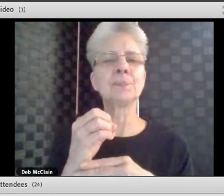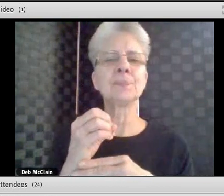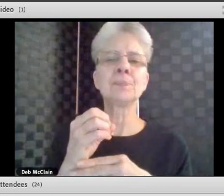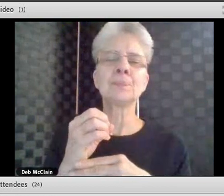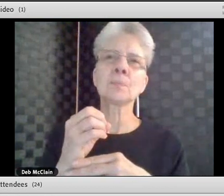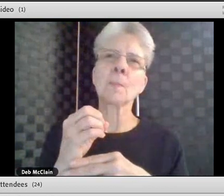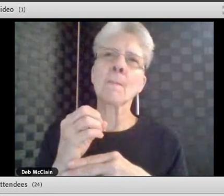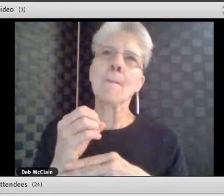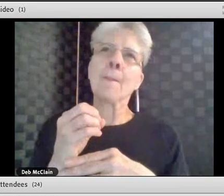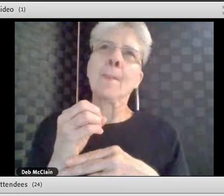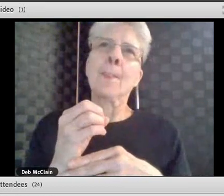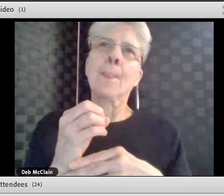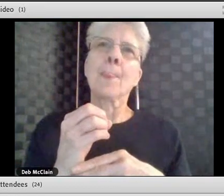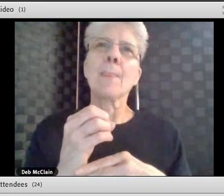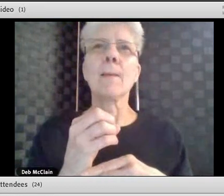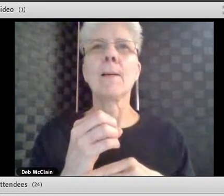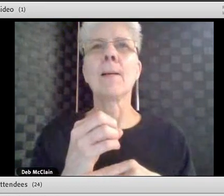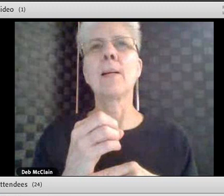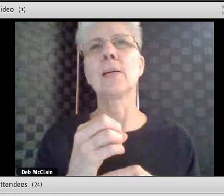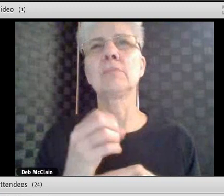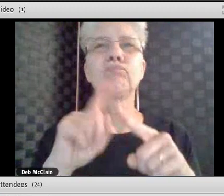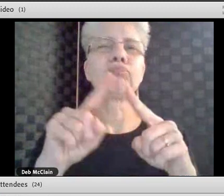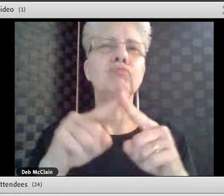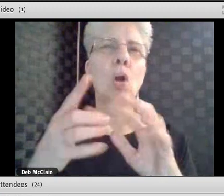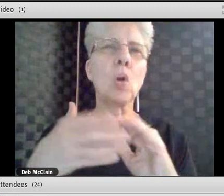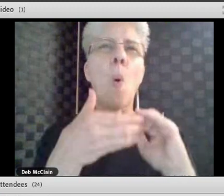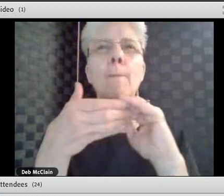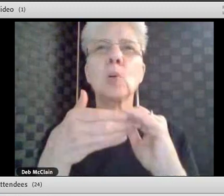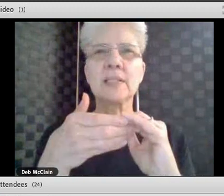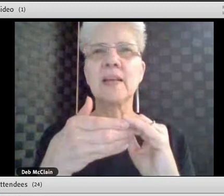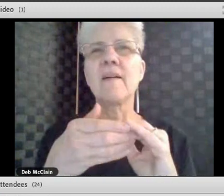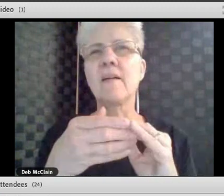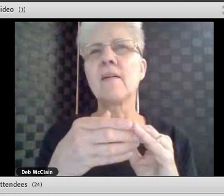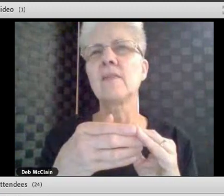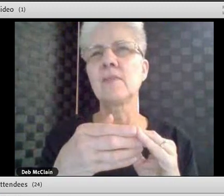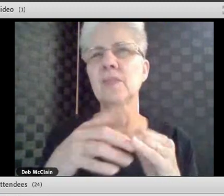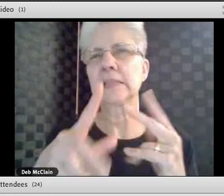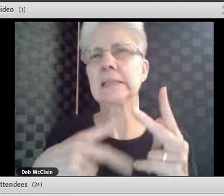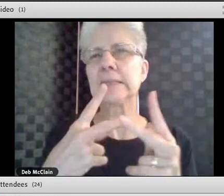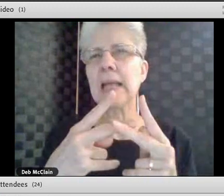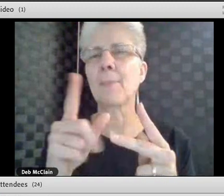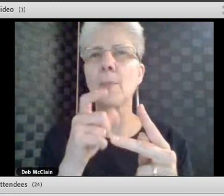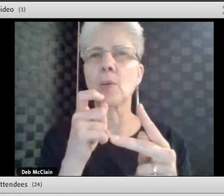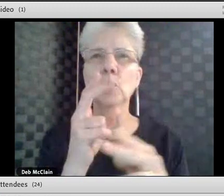and so it's a Multitype Library Cooperative,